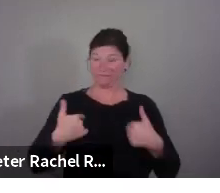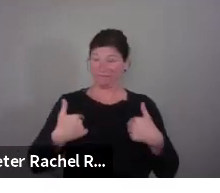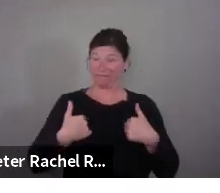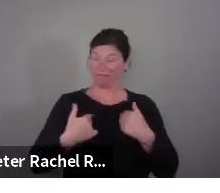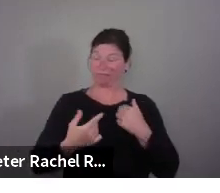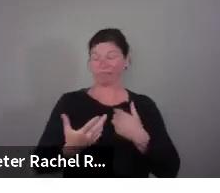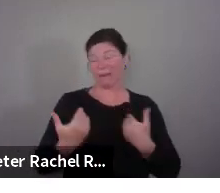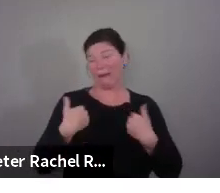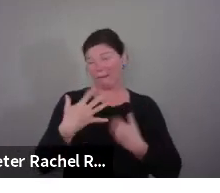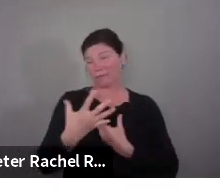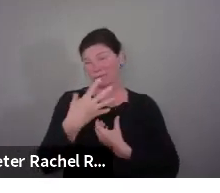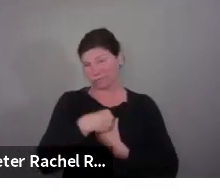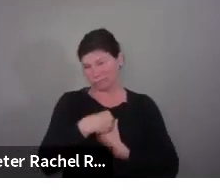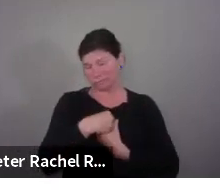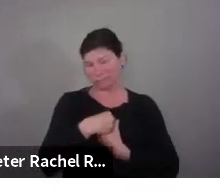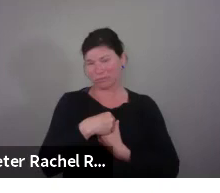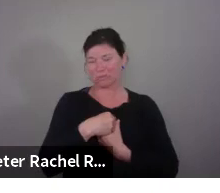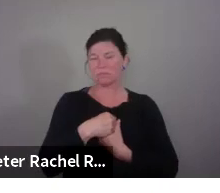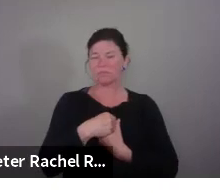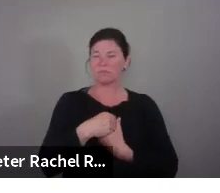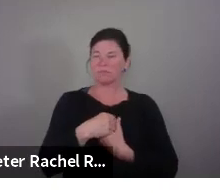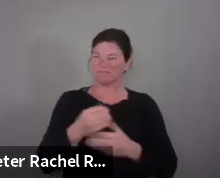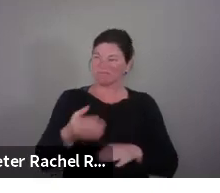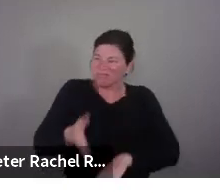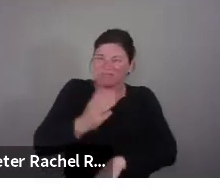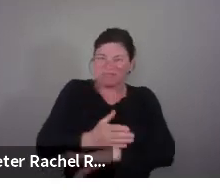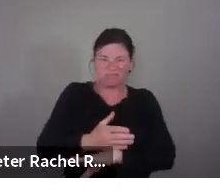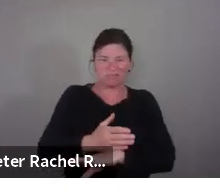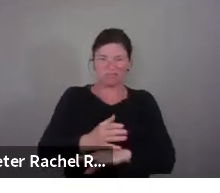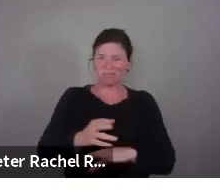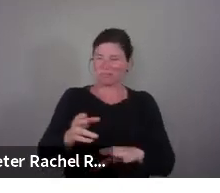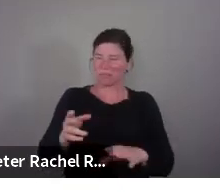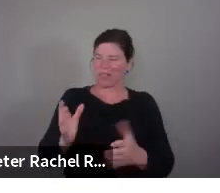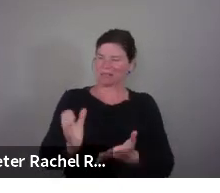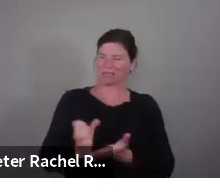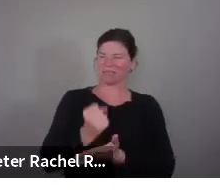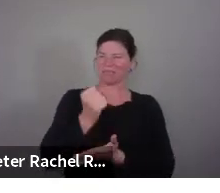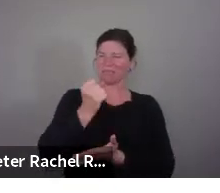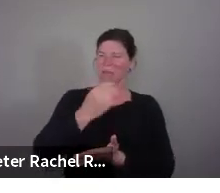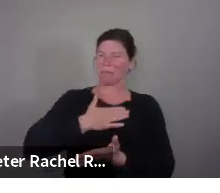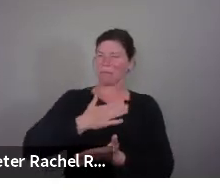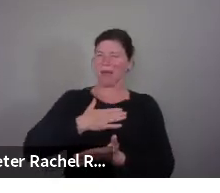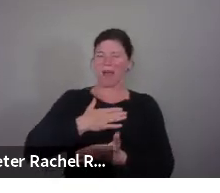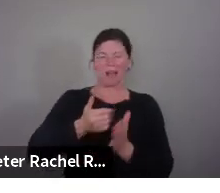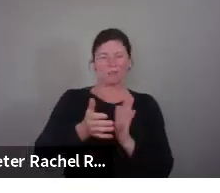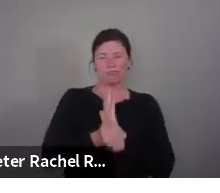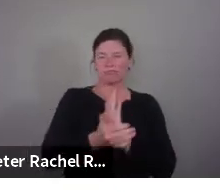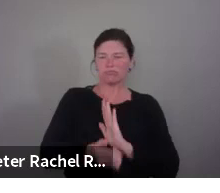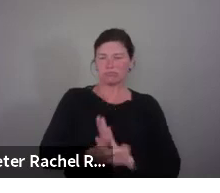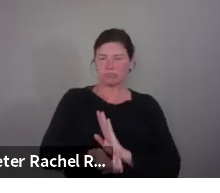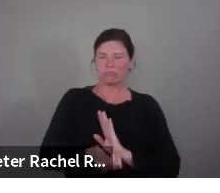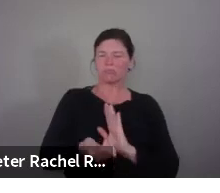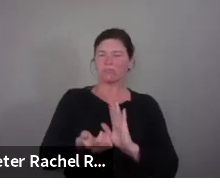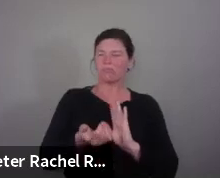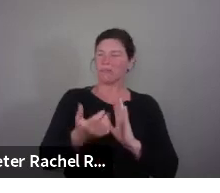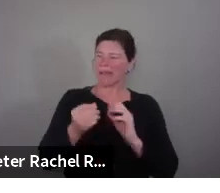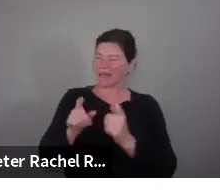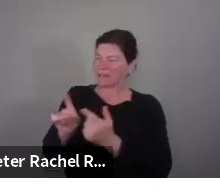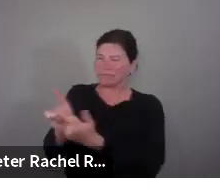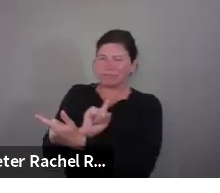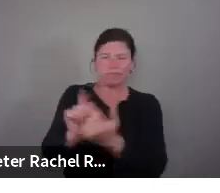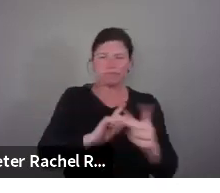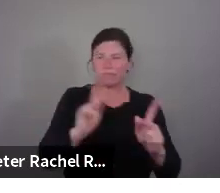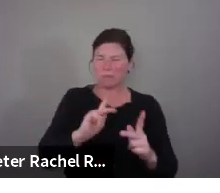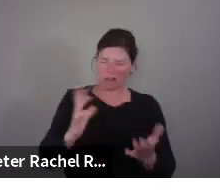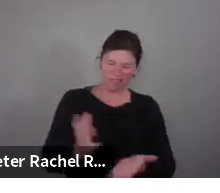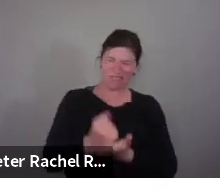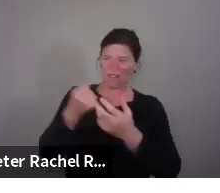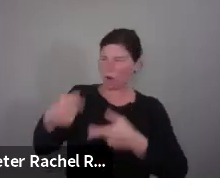Is being Heumann spelled 12:00:42 like your last name, 12:00:45 Judith? >> JUDY: Yes 12:00:47 .